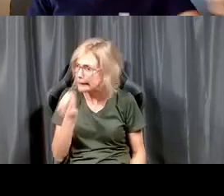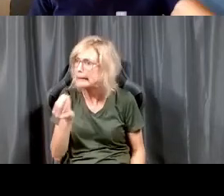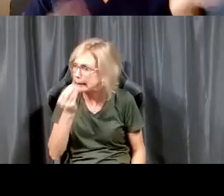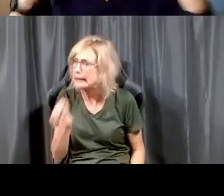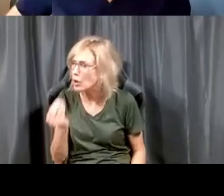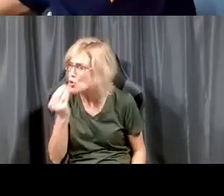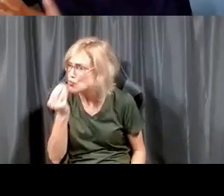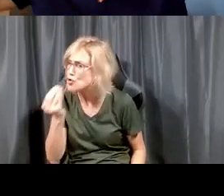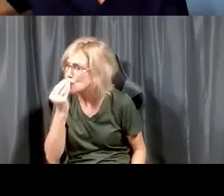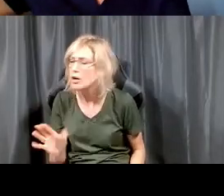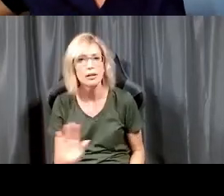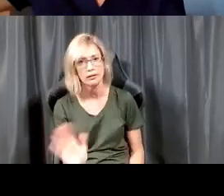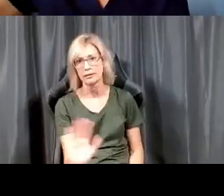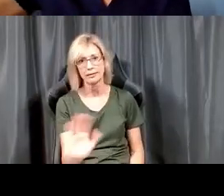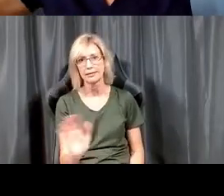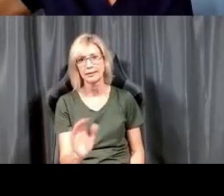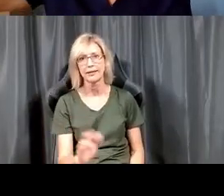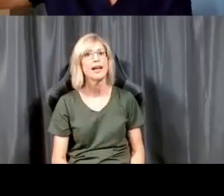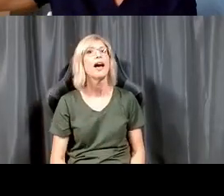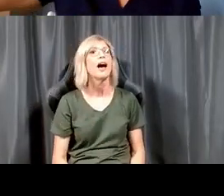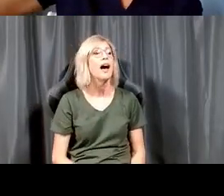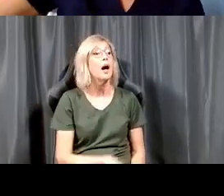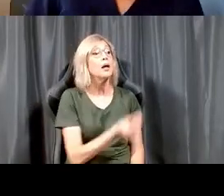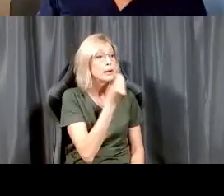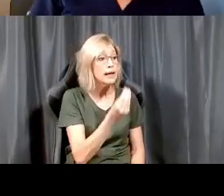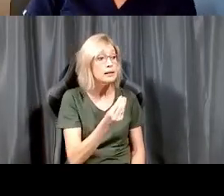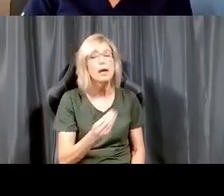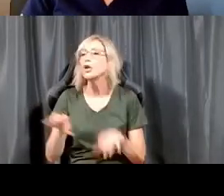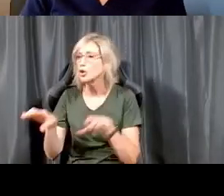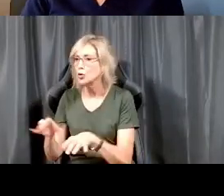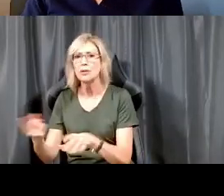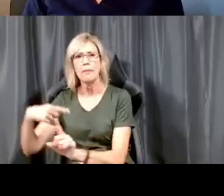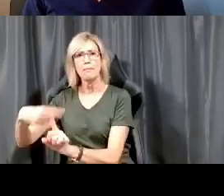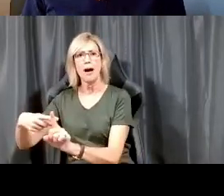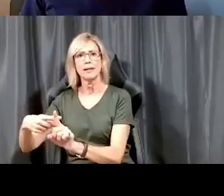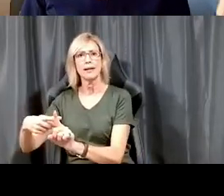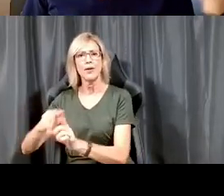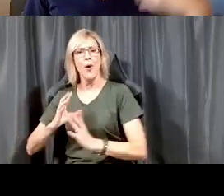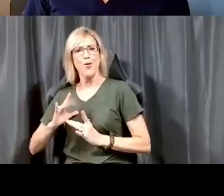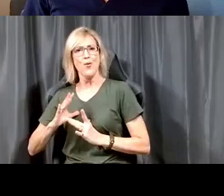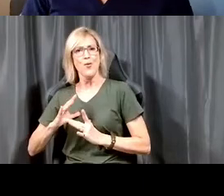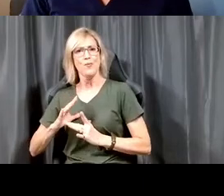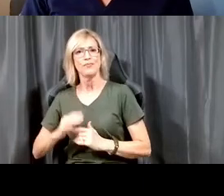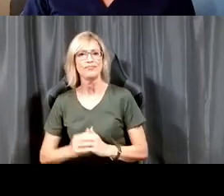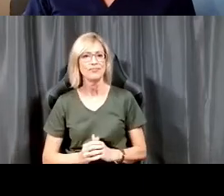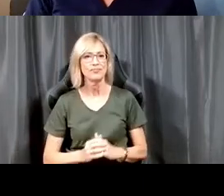We Kiss it and then we move tonight positive thing that the child wants to do. The next thing is tastin